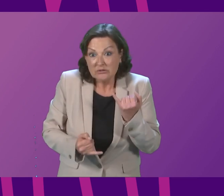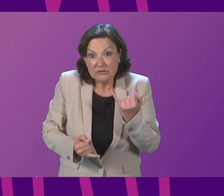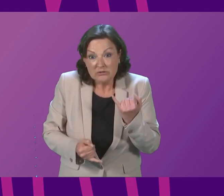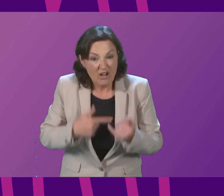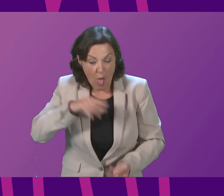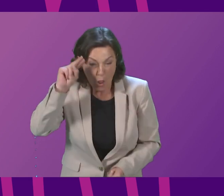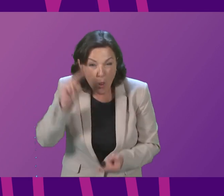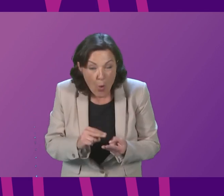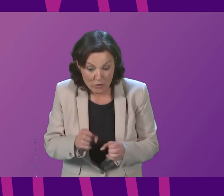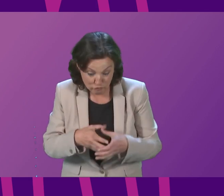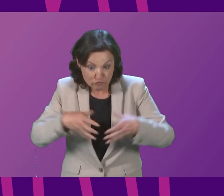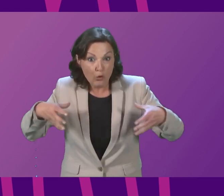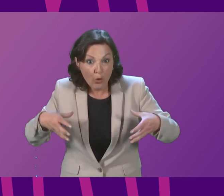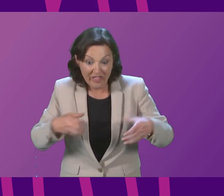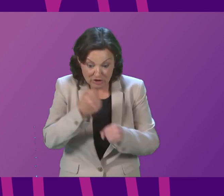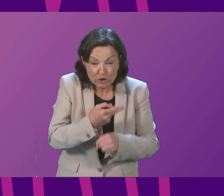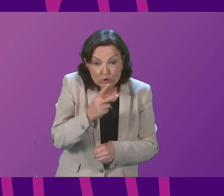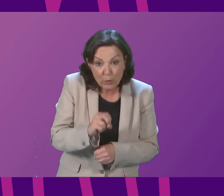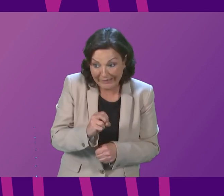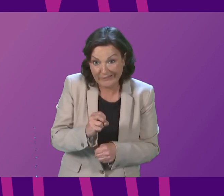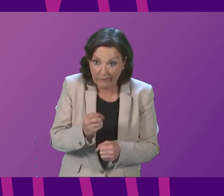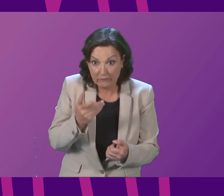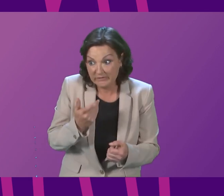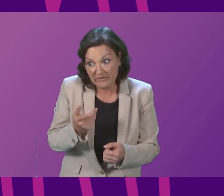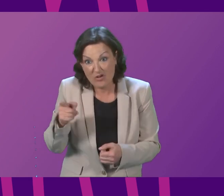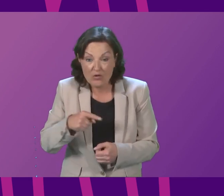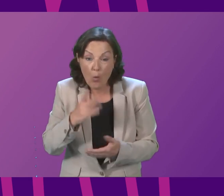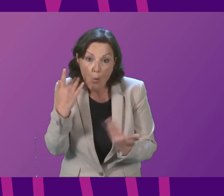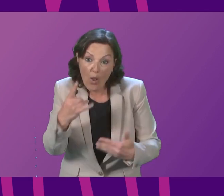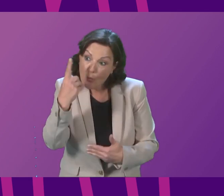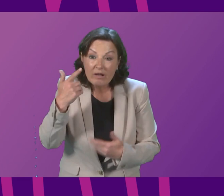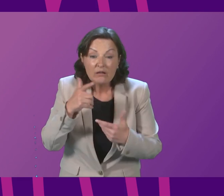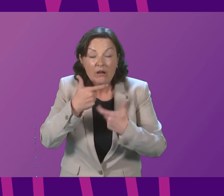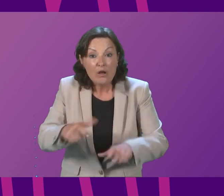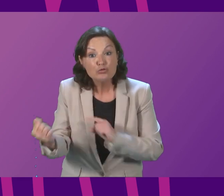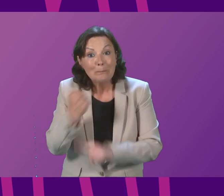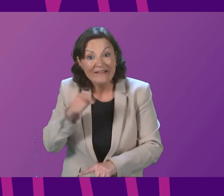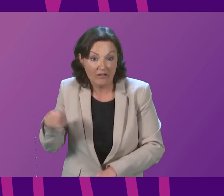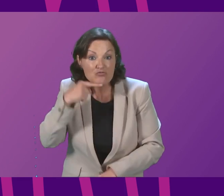of the G20 apart from Russia, and why we are seeing constrained budgets.